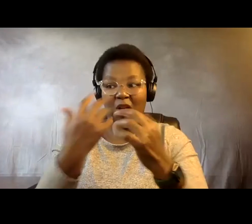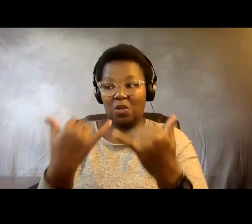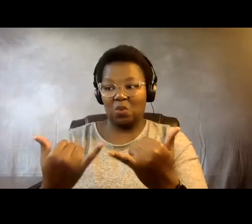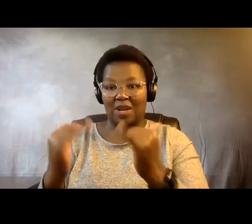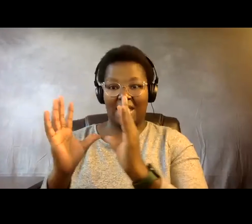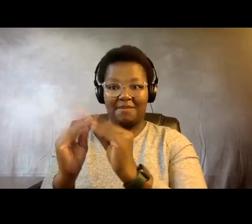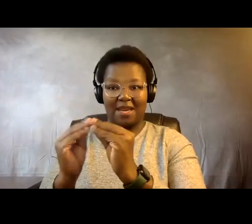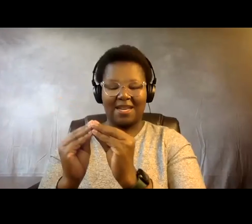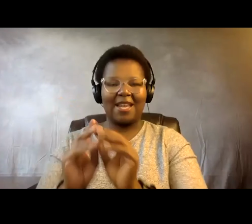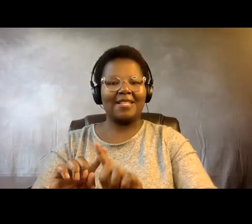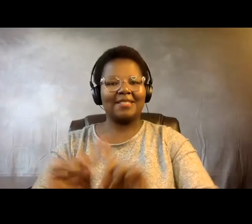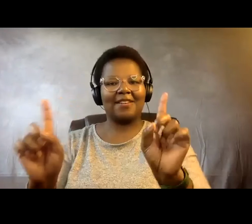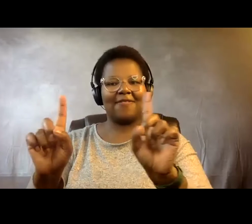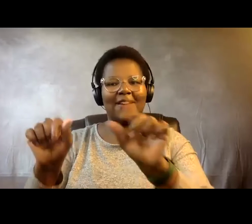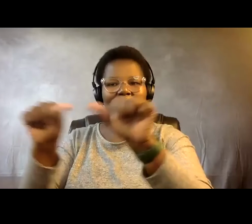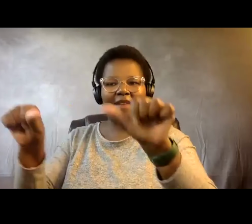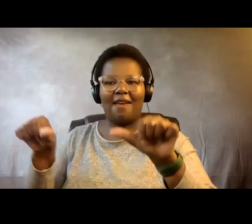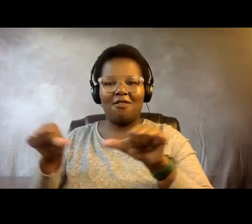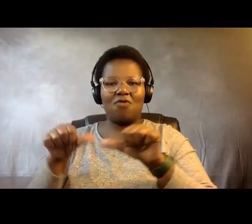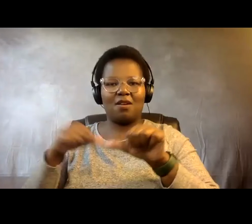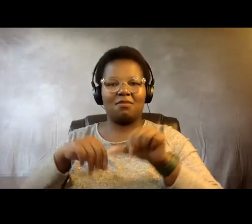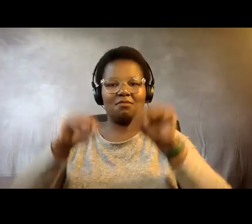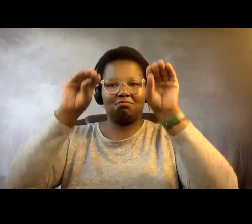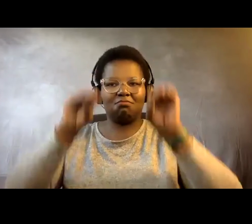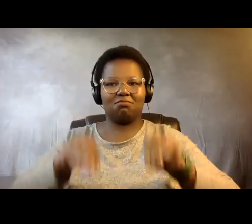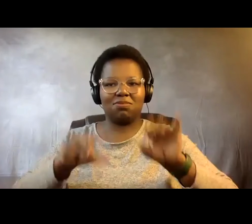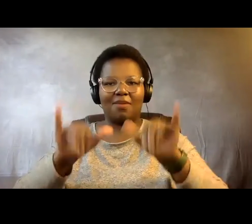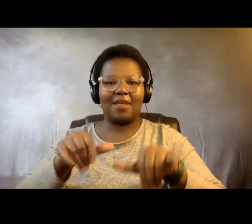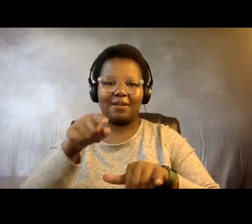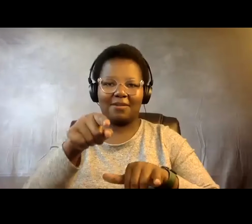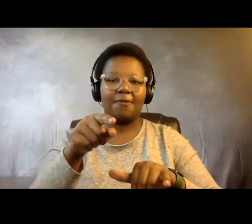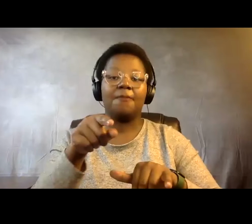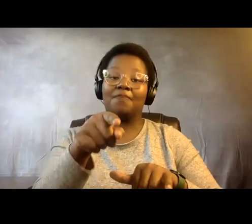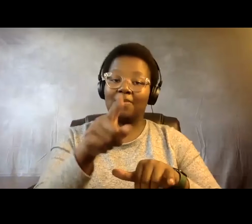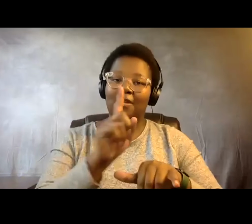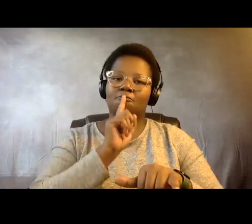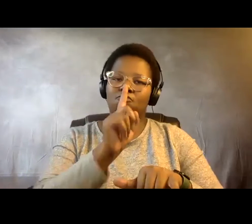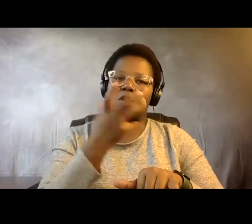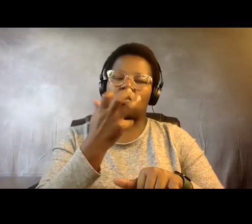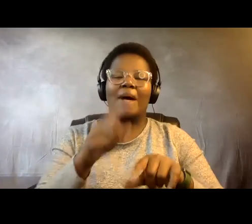different area there. And this is a very personal way of ordering things, and it's based on my own